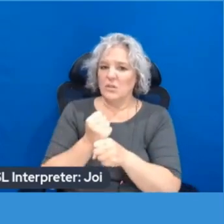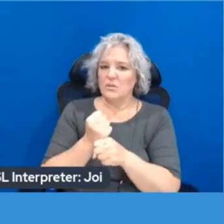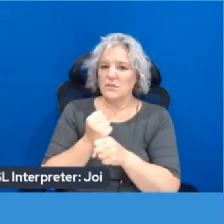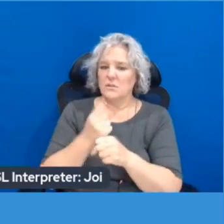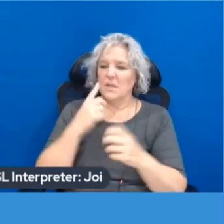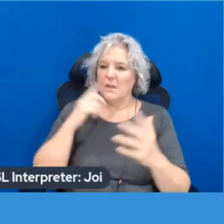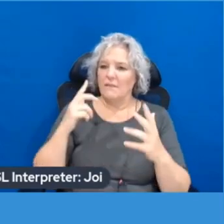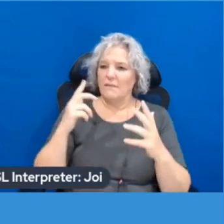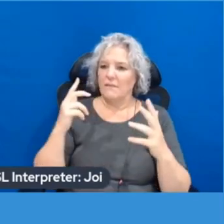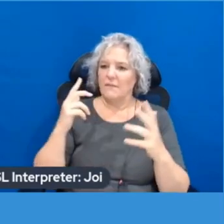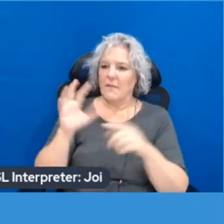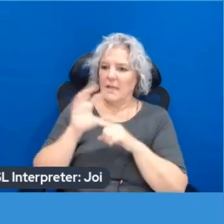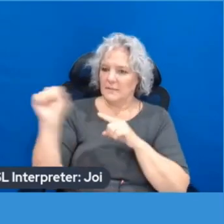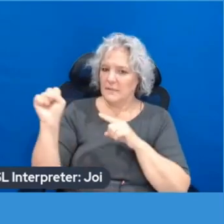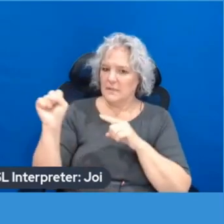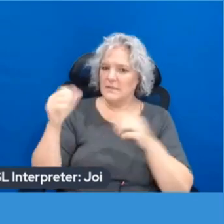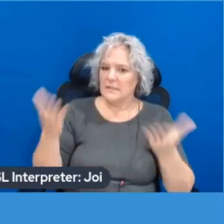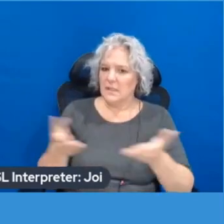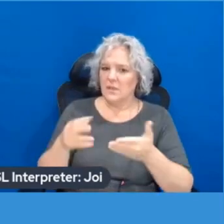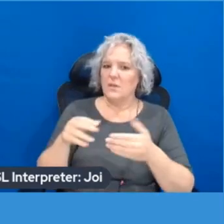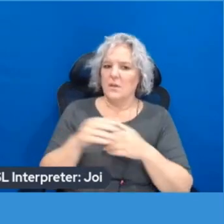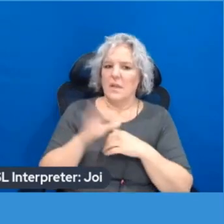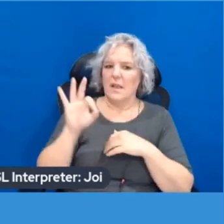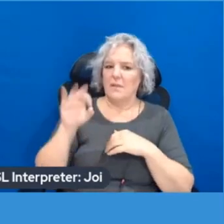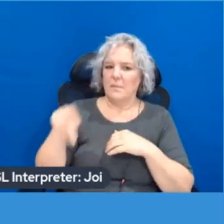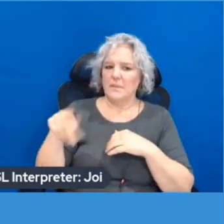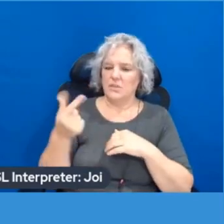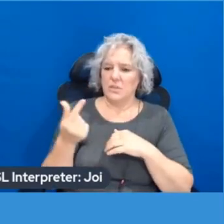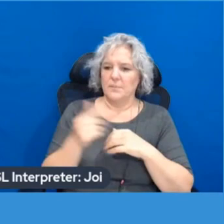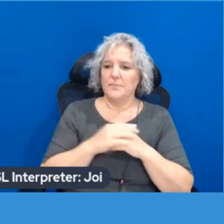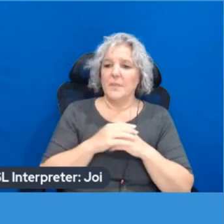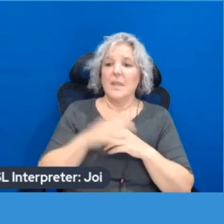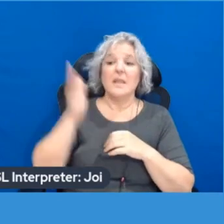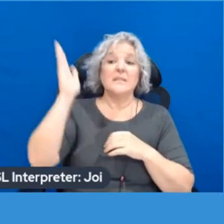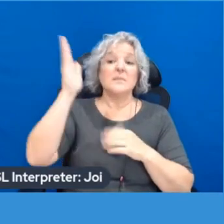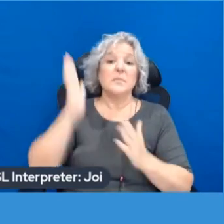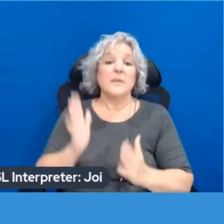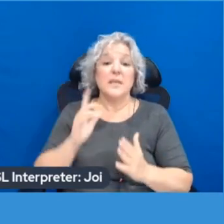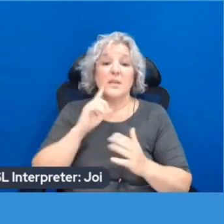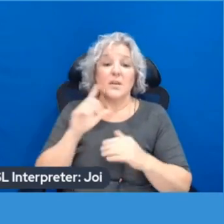here at FPG. Our keynote speaker is gonna be Dr. Seena Skelton